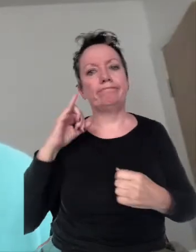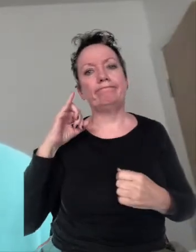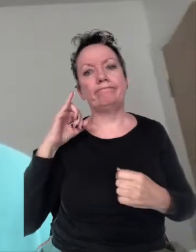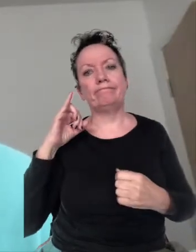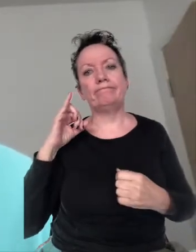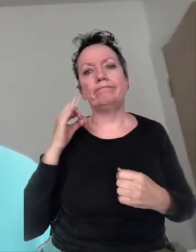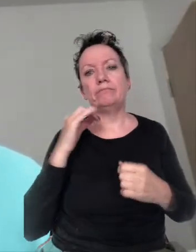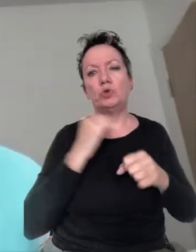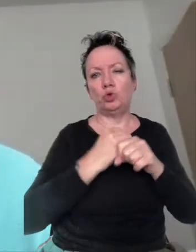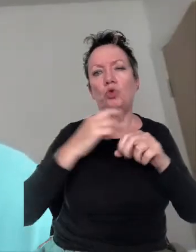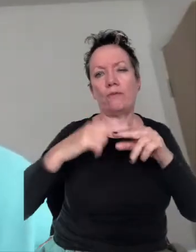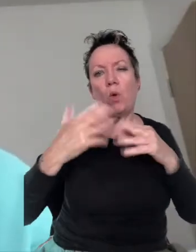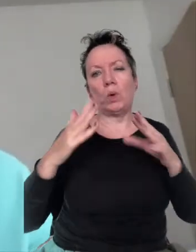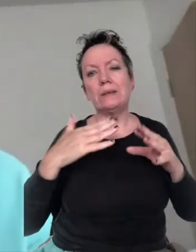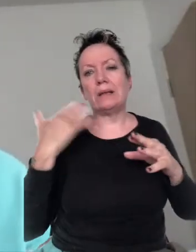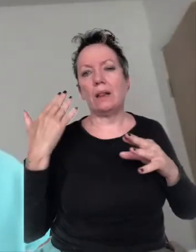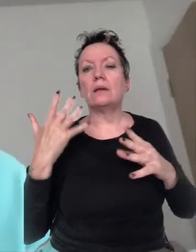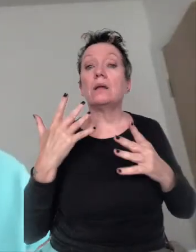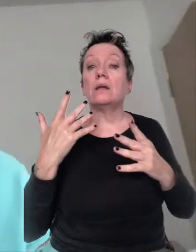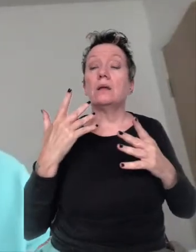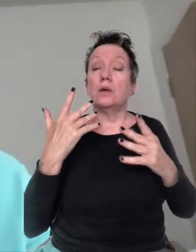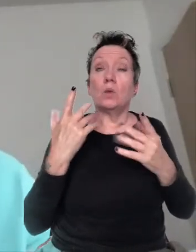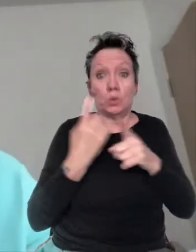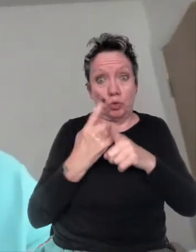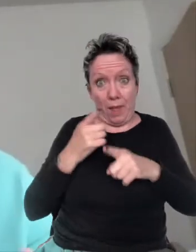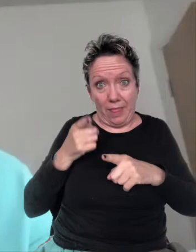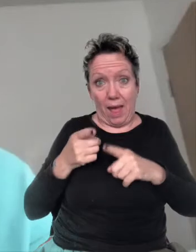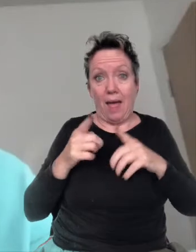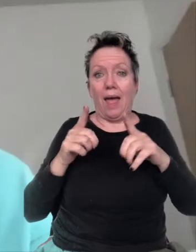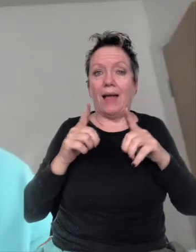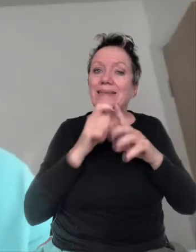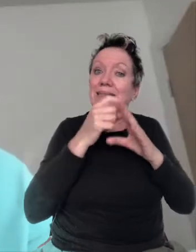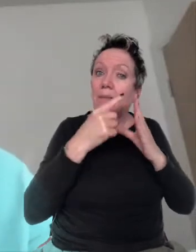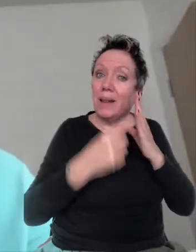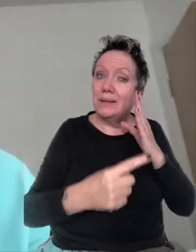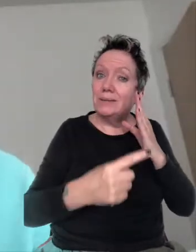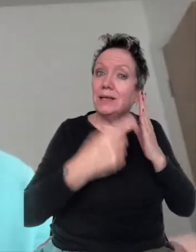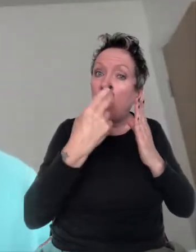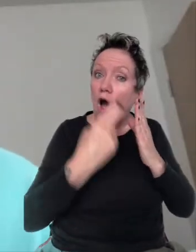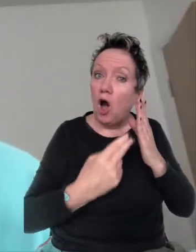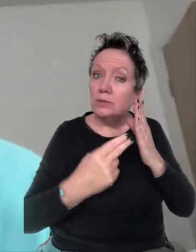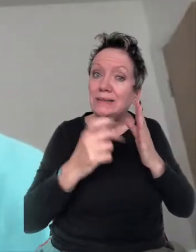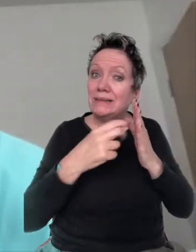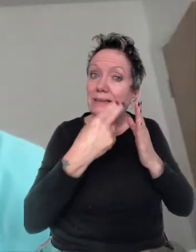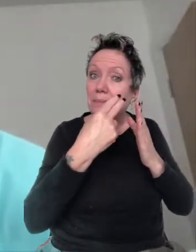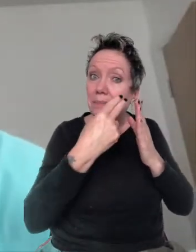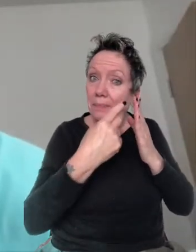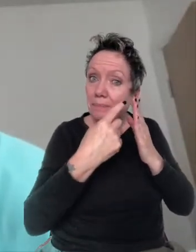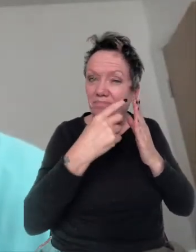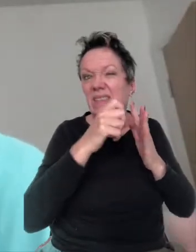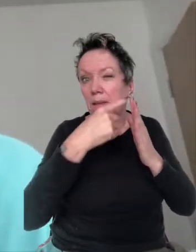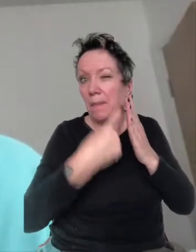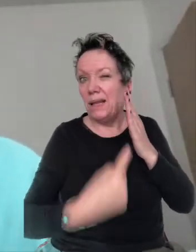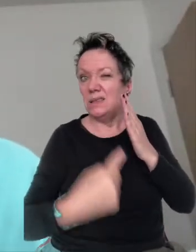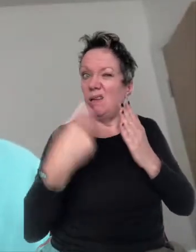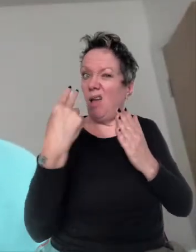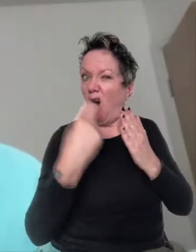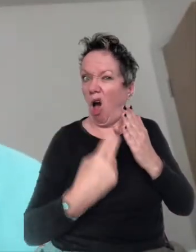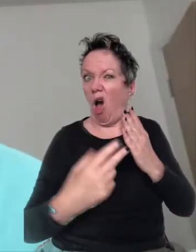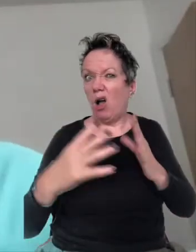Um, but also we talked about, um, disability arts and the disability arts sector, uh, which was well-represented within the group of